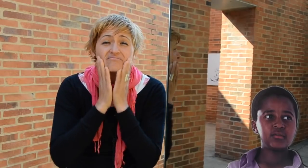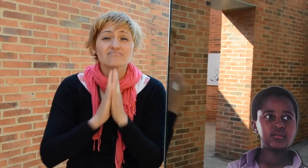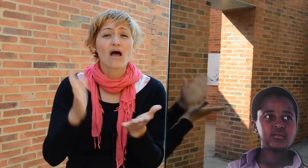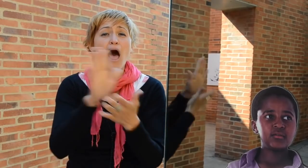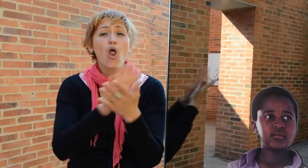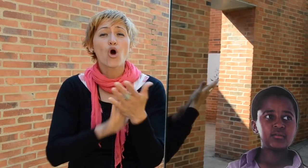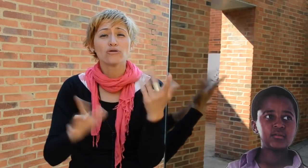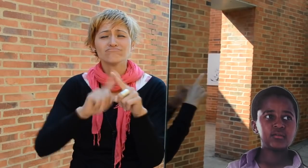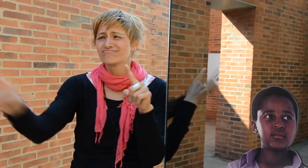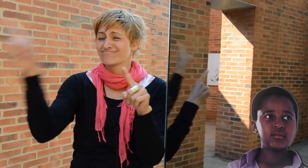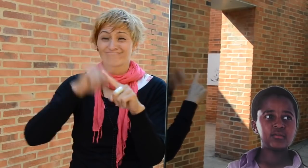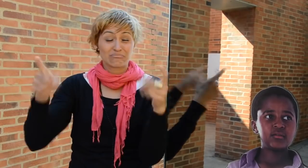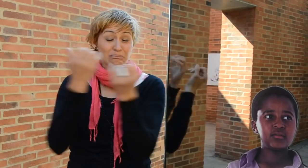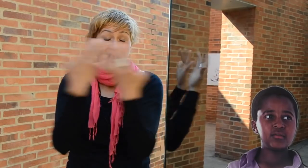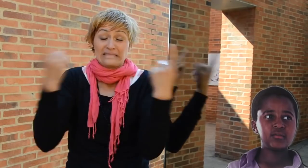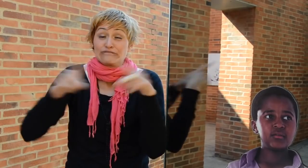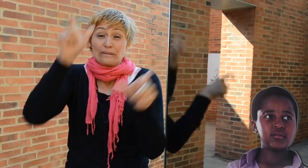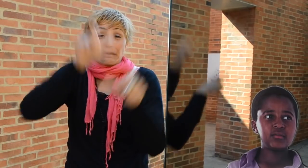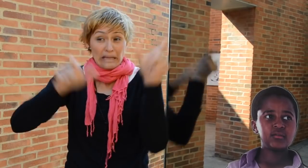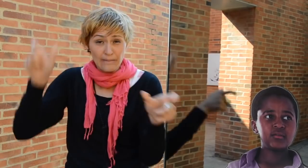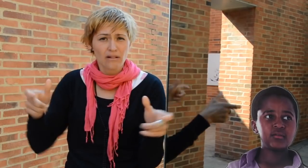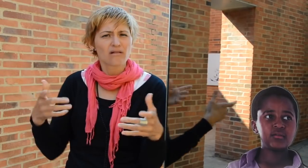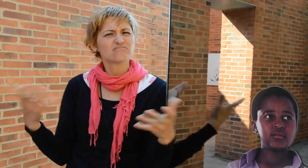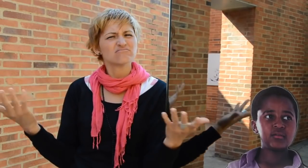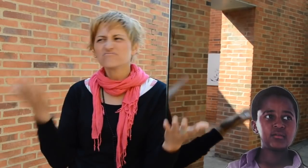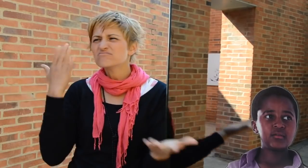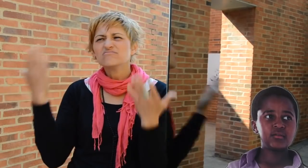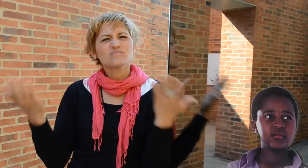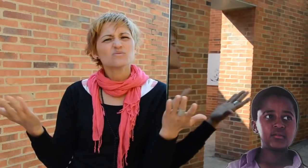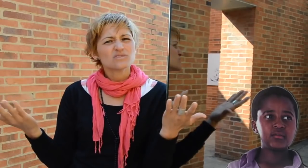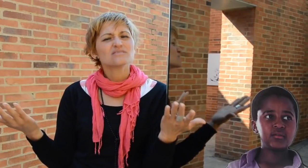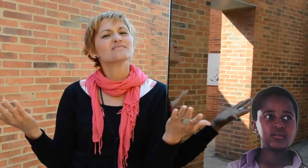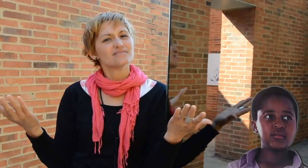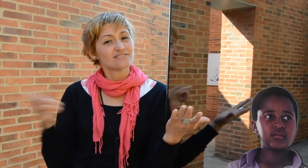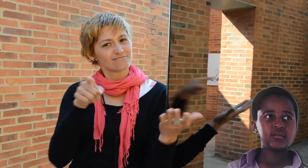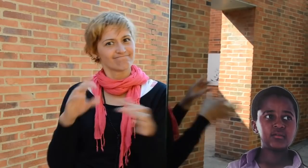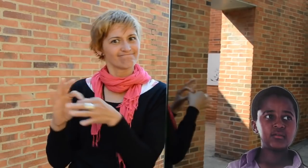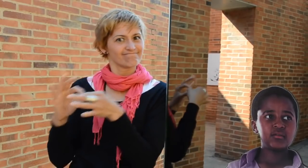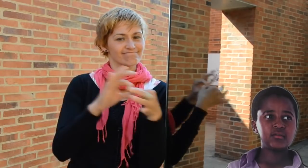different skin of colors, brings us to the